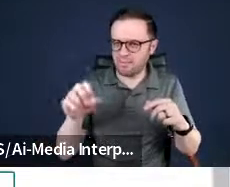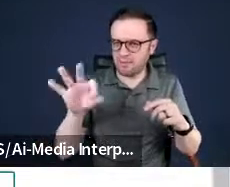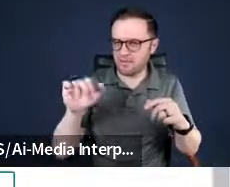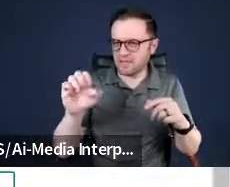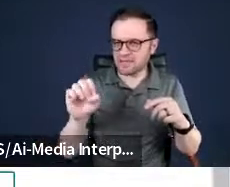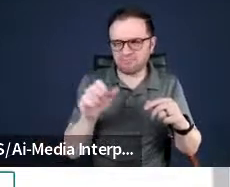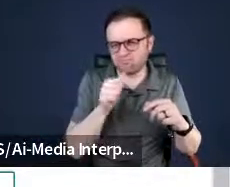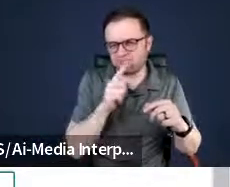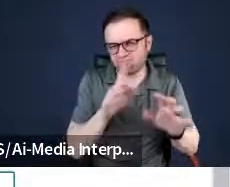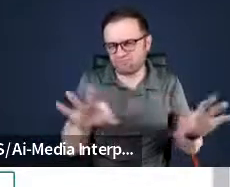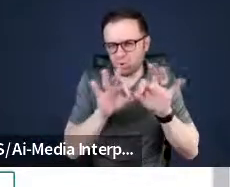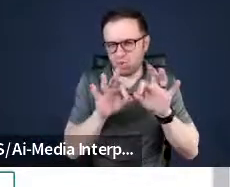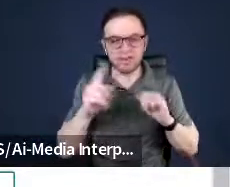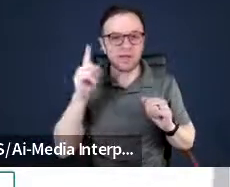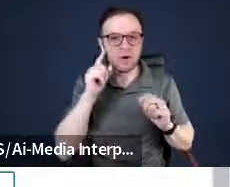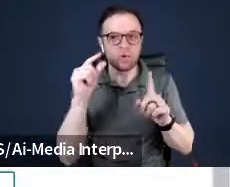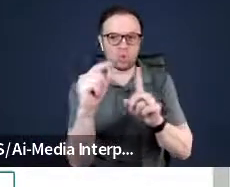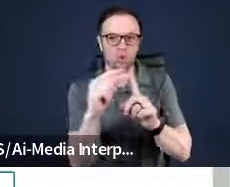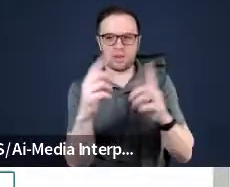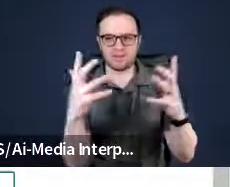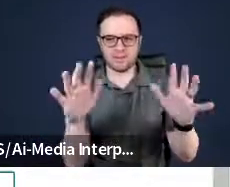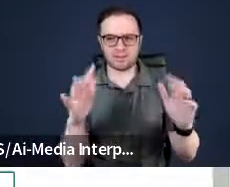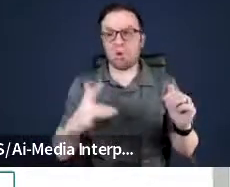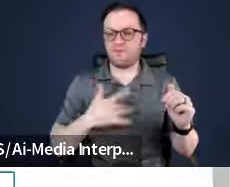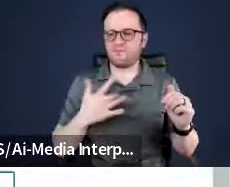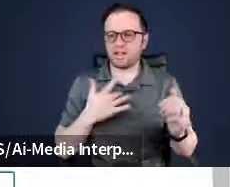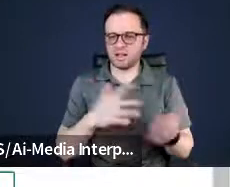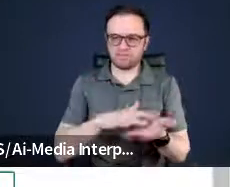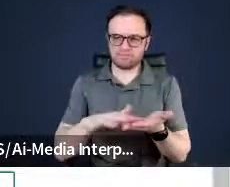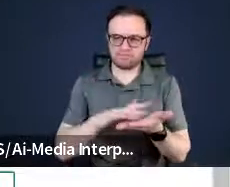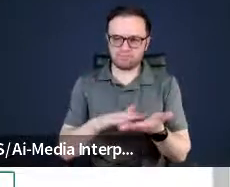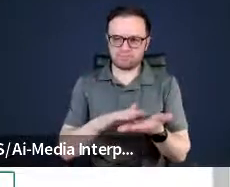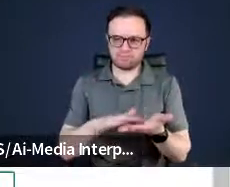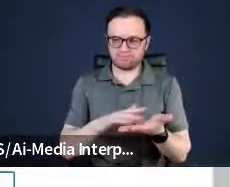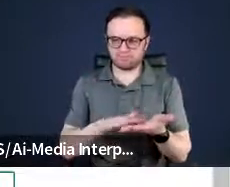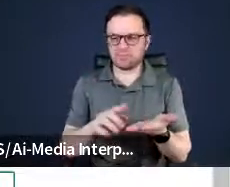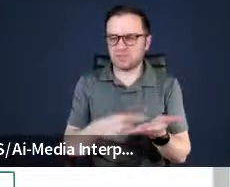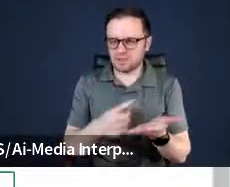the font size and weight and typeface don't make any difference , they just hear the words spoken